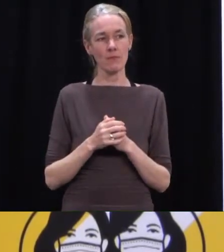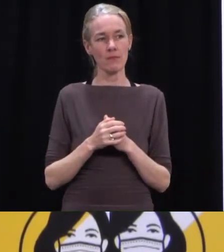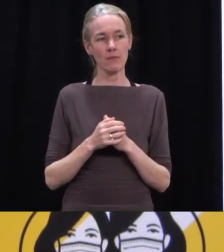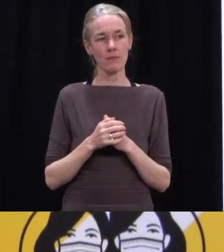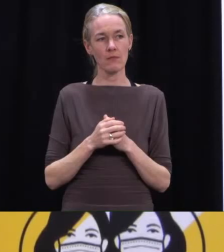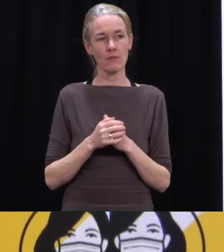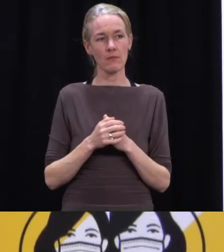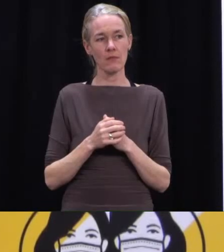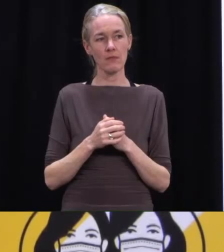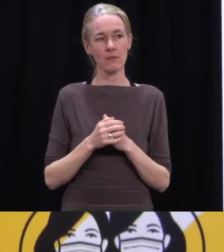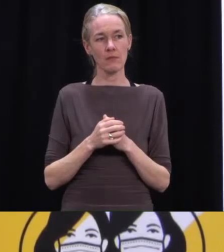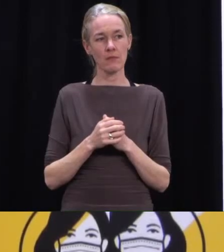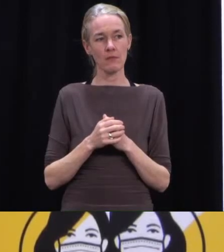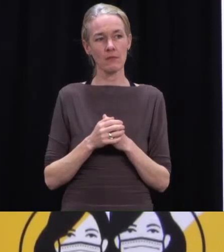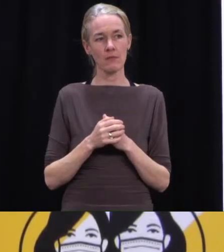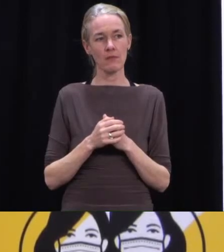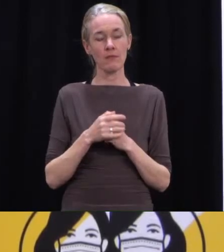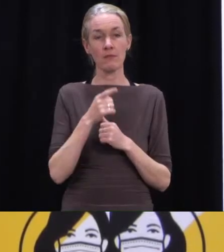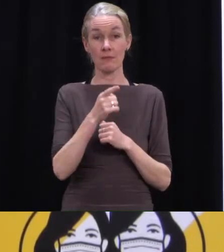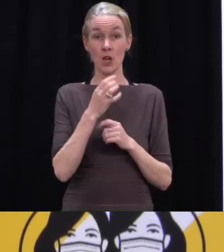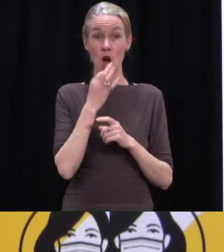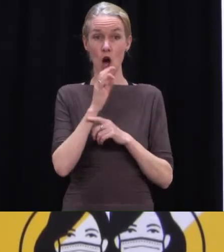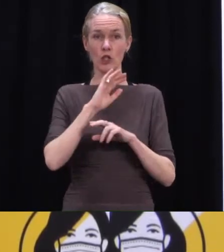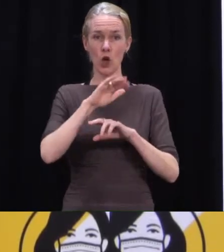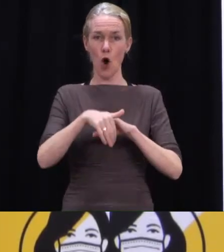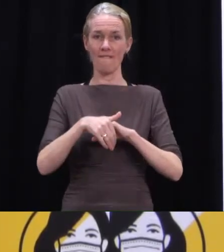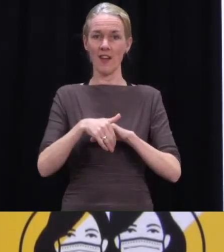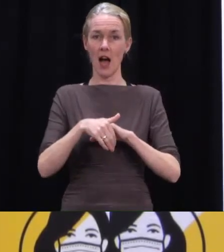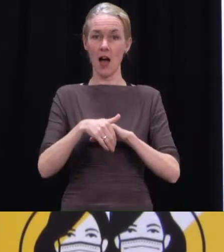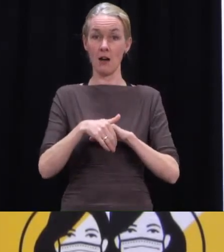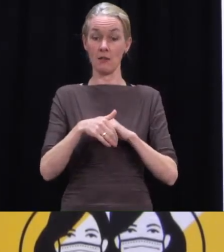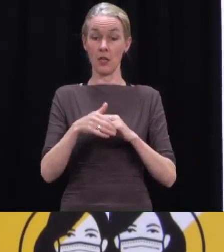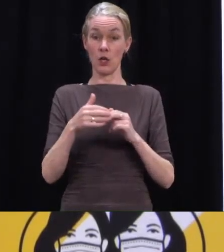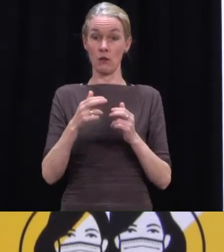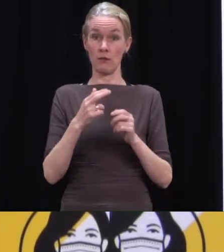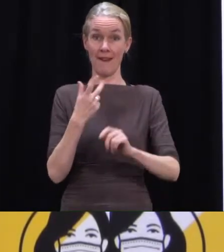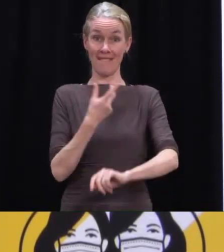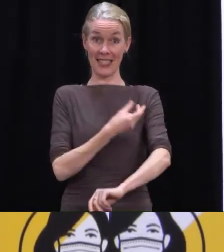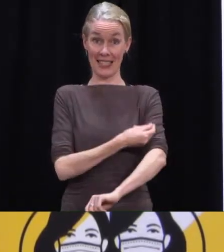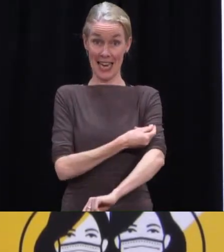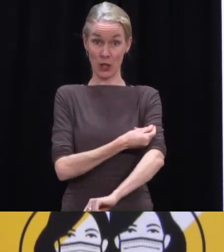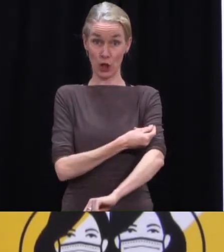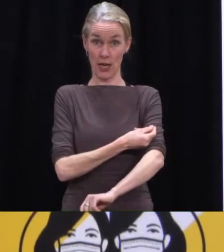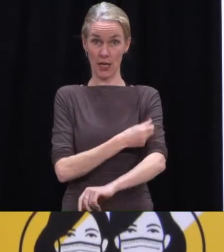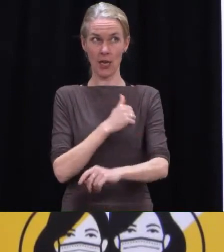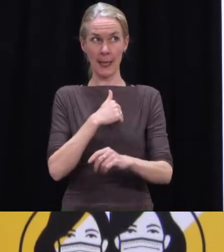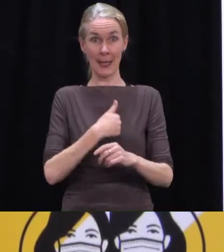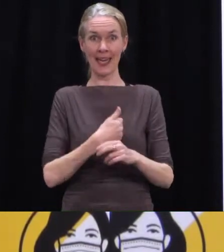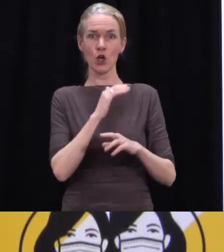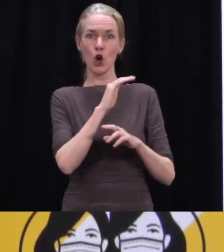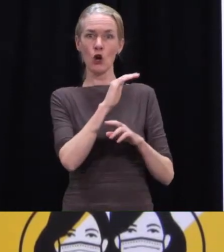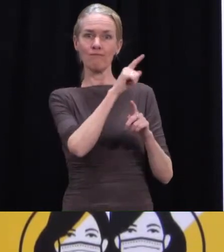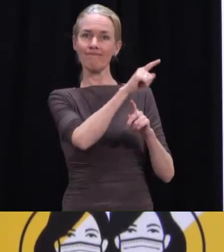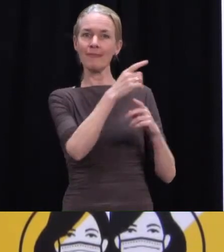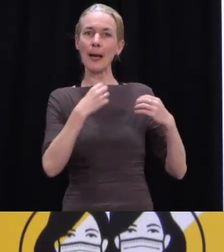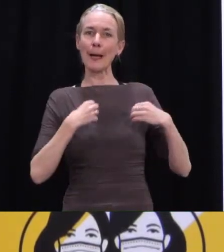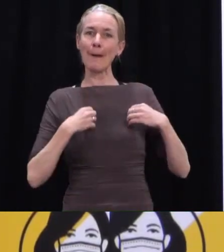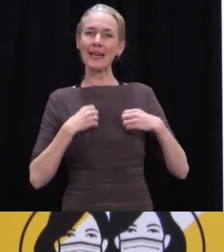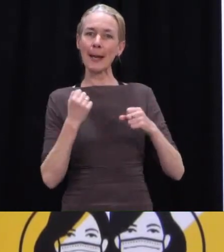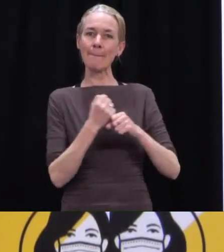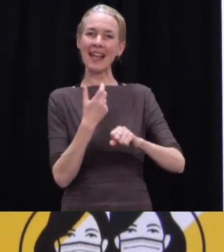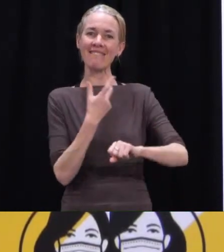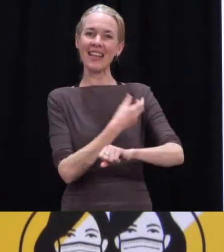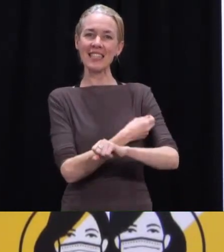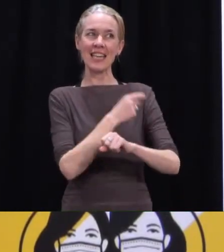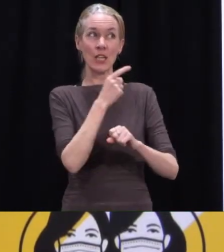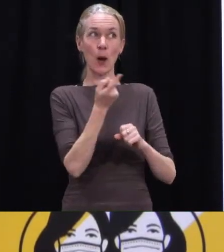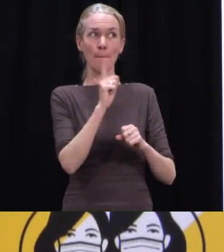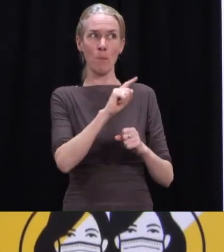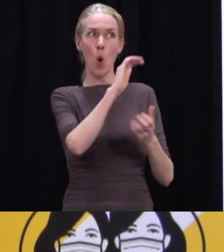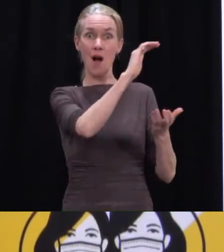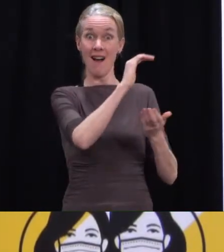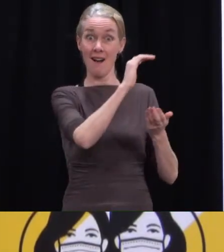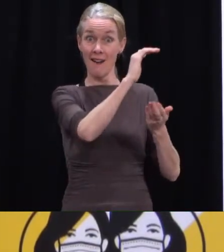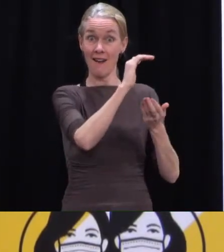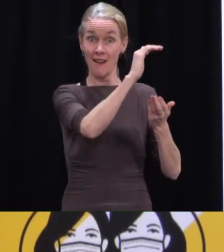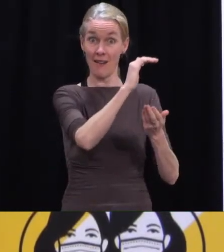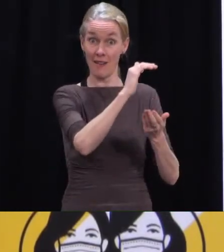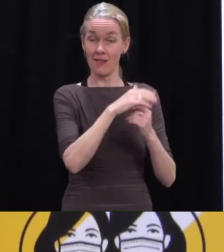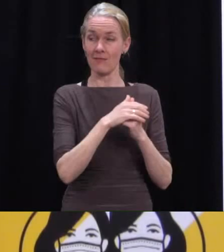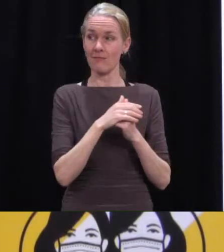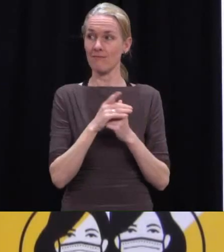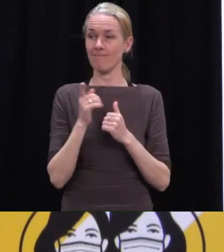was but here we are. I am going